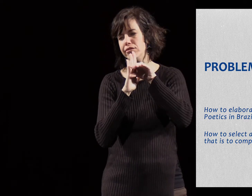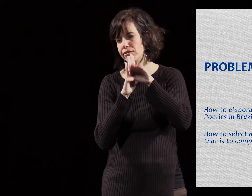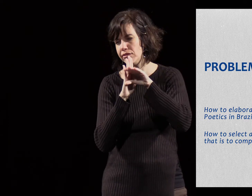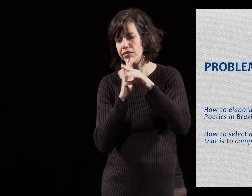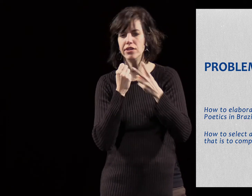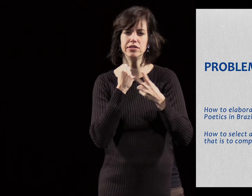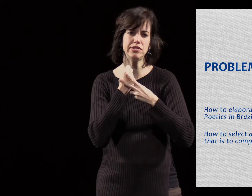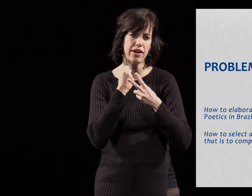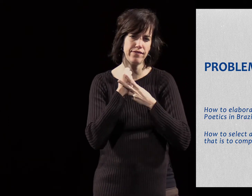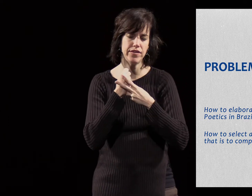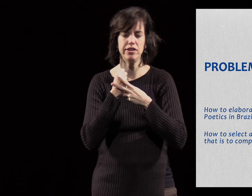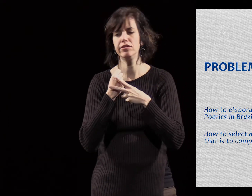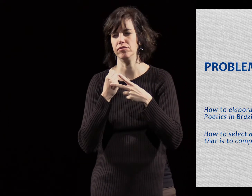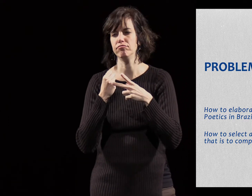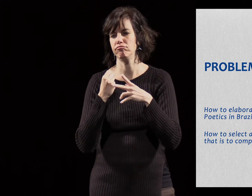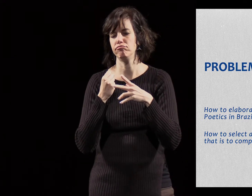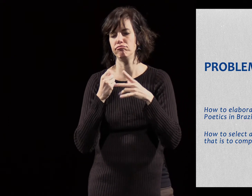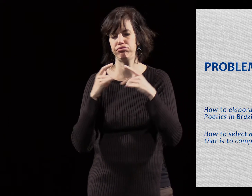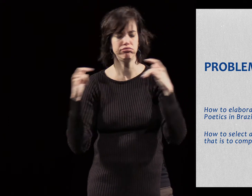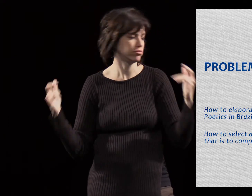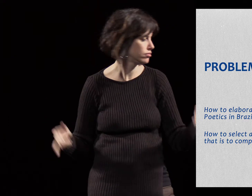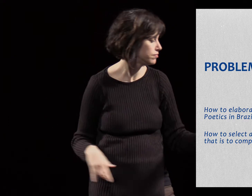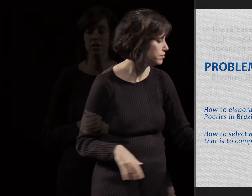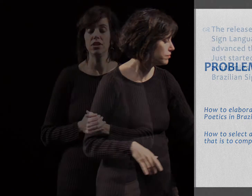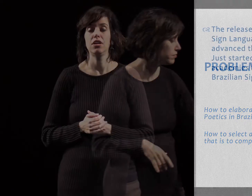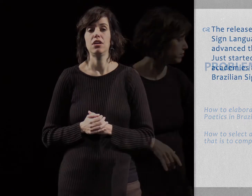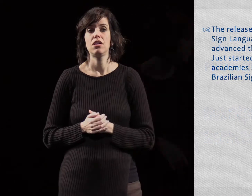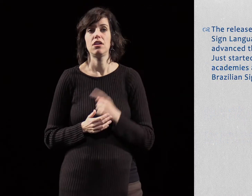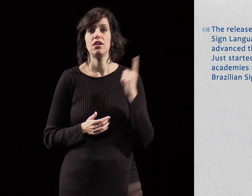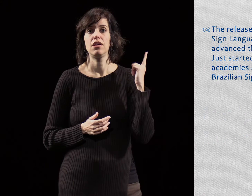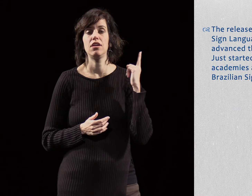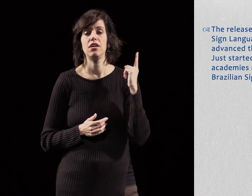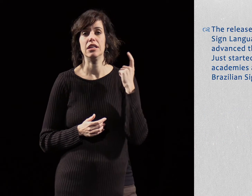whether it be video tapes, various archival materials.